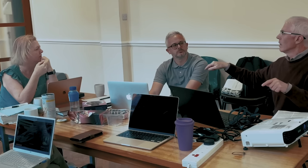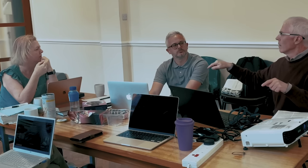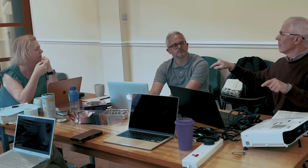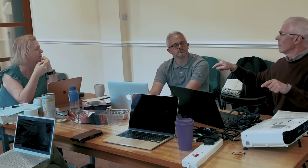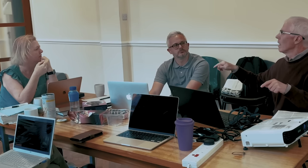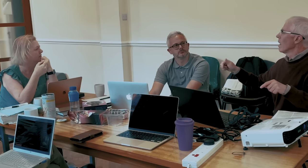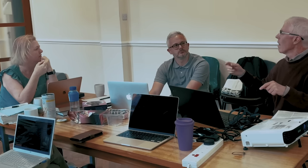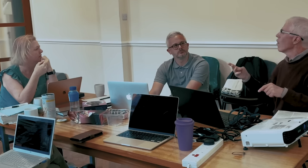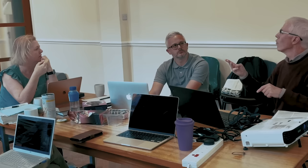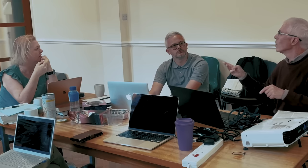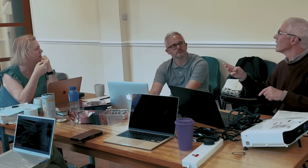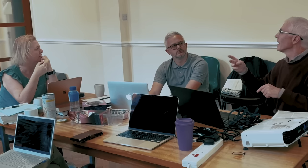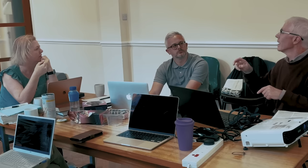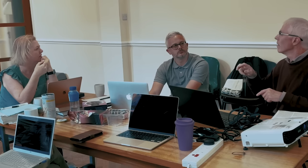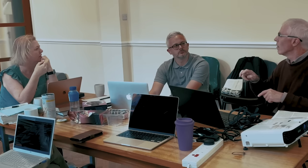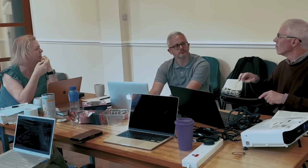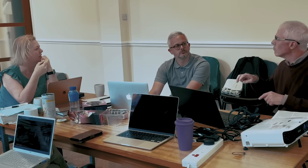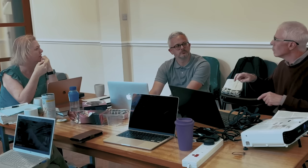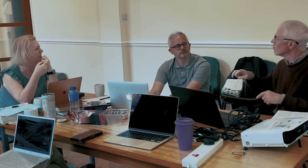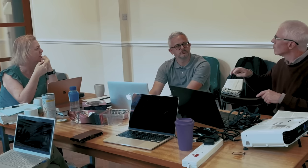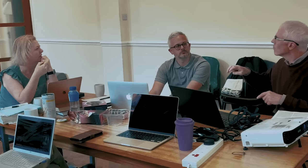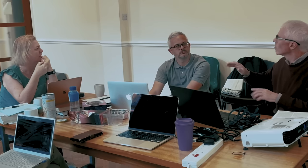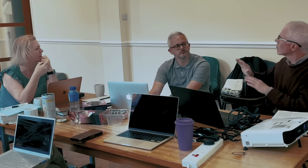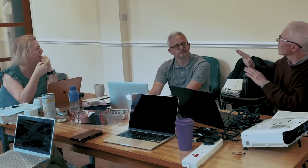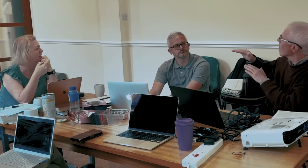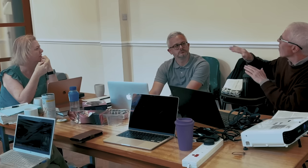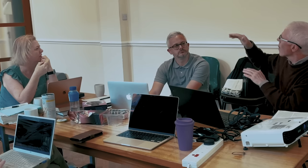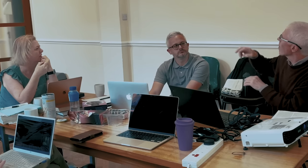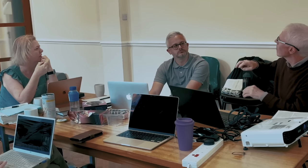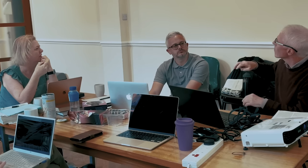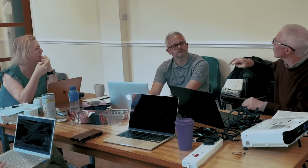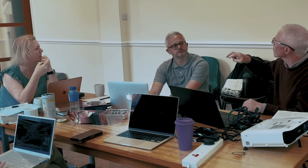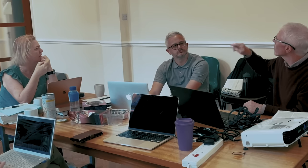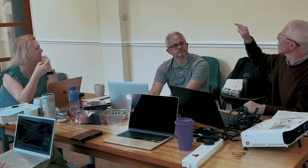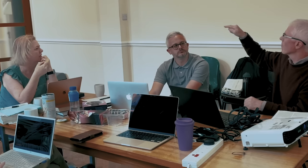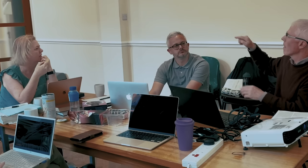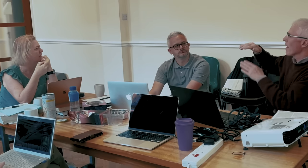Then he travels up into the hills and to the cave,